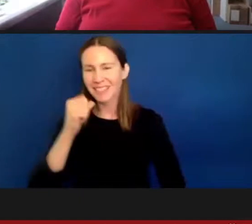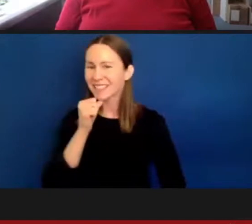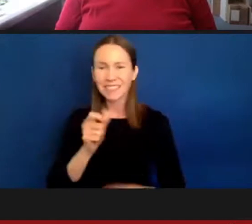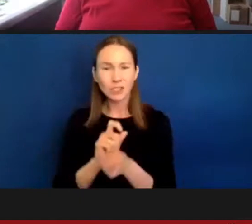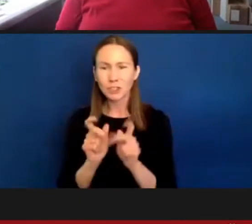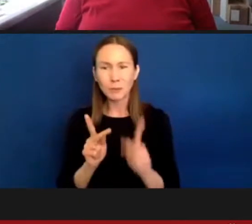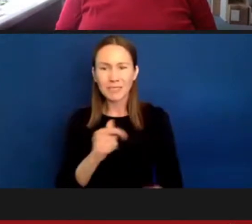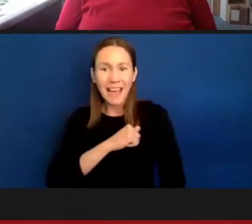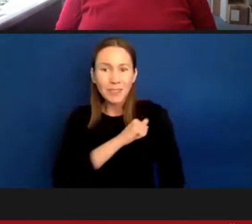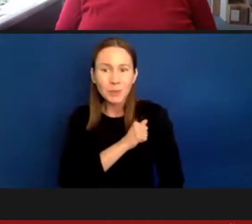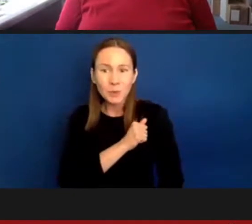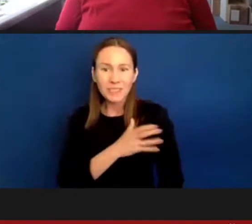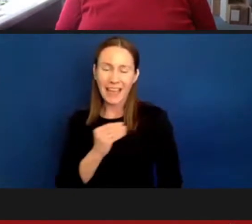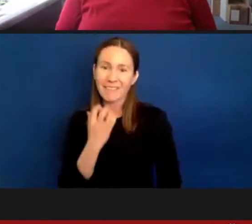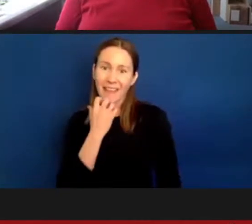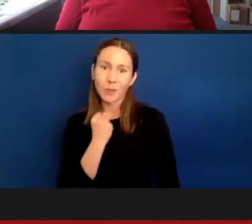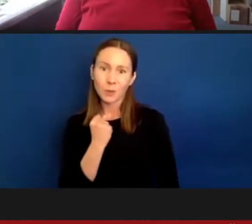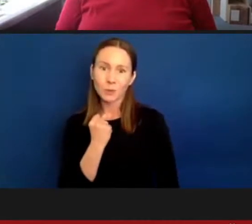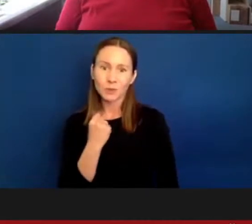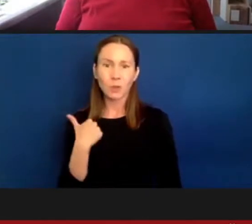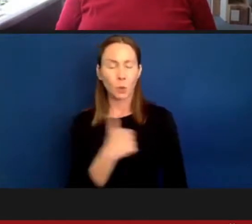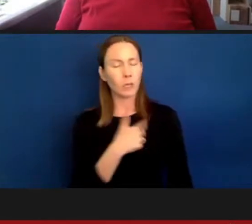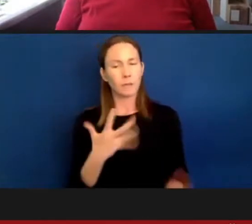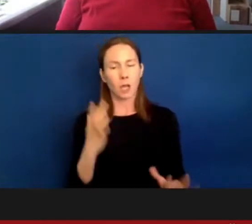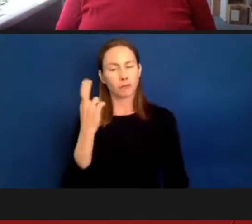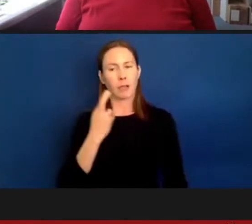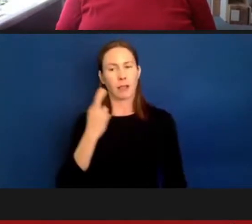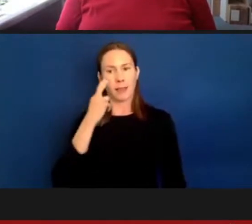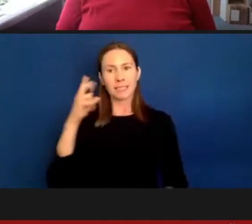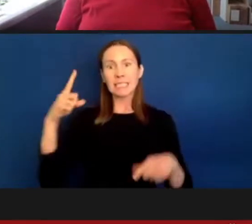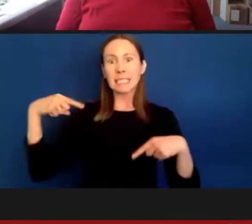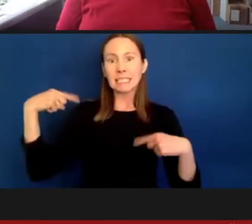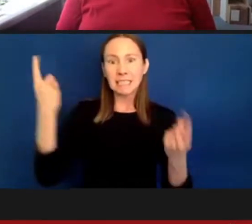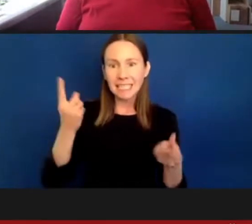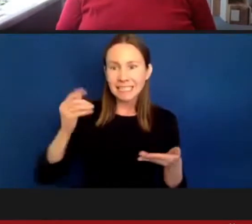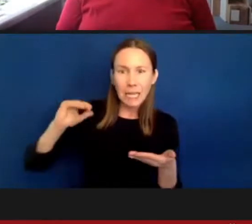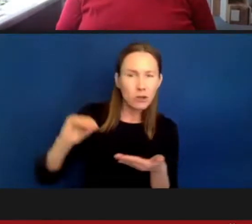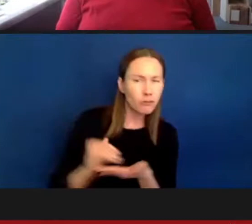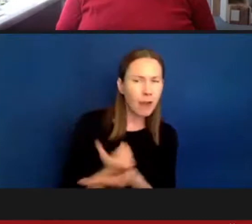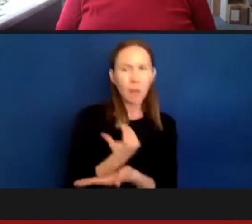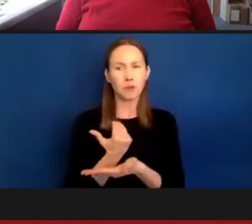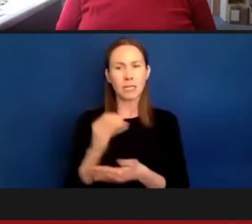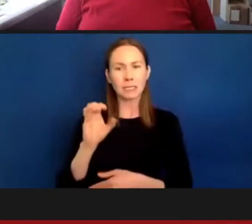as we have realized since the ground breaking civil rights legislation of the 60's, and